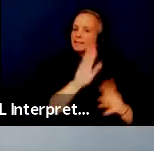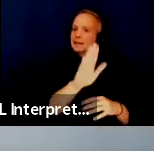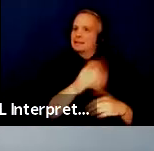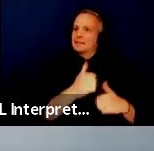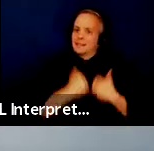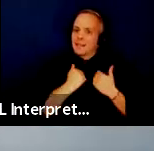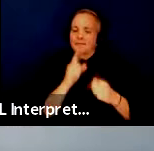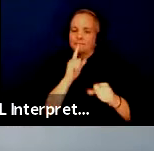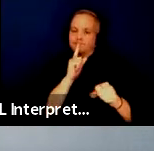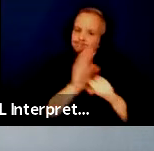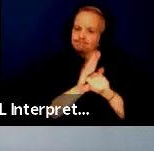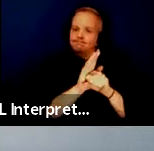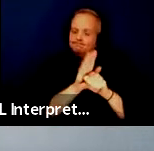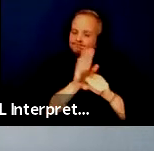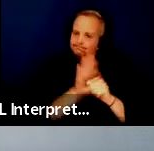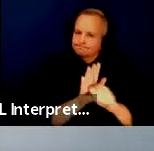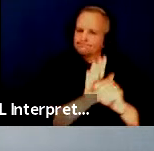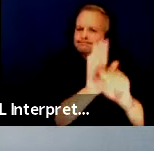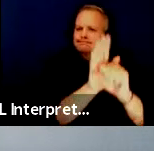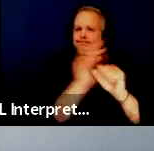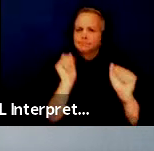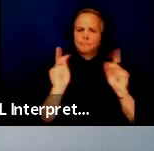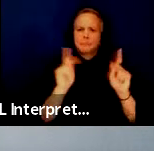MAKE SURE EVERYONE CAN BE INCLUDED EVERYWHERE.